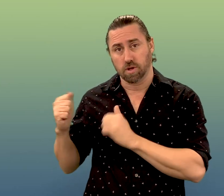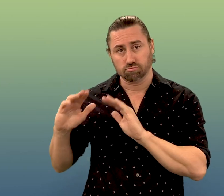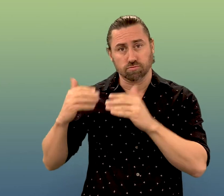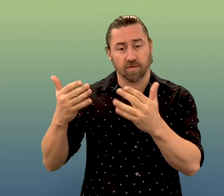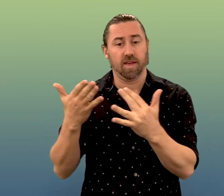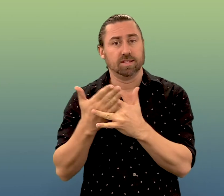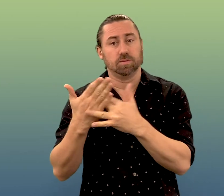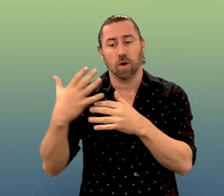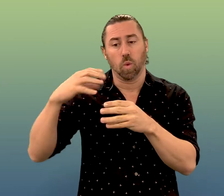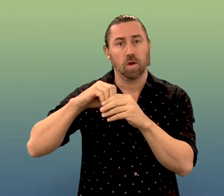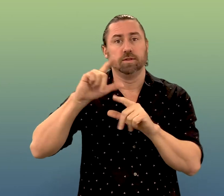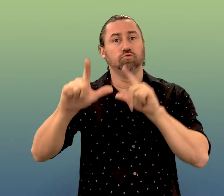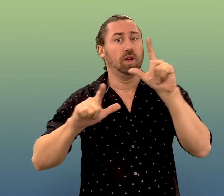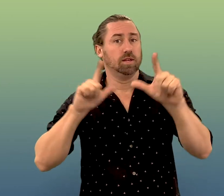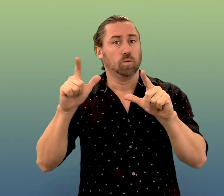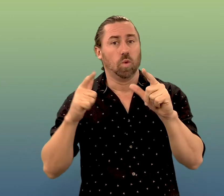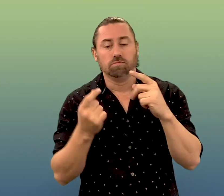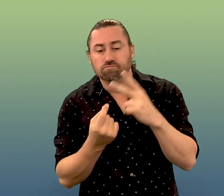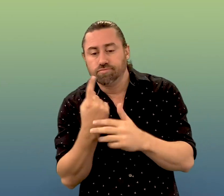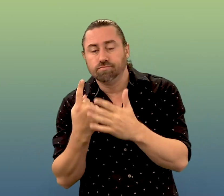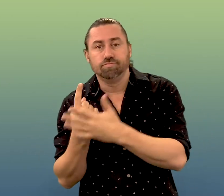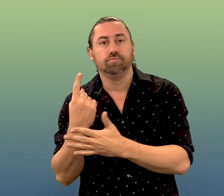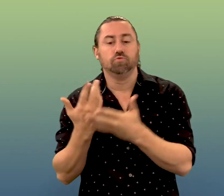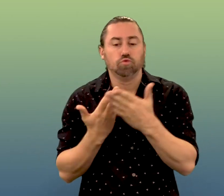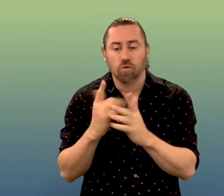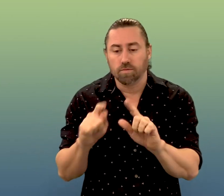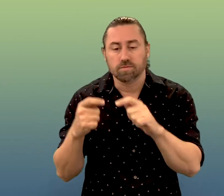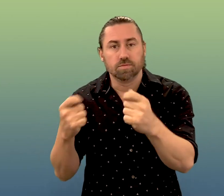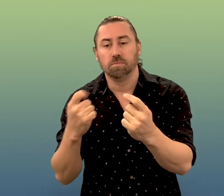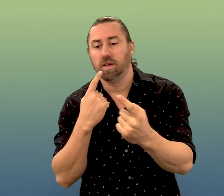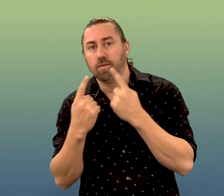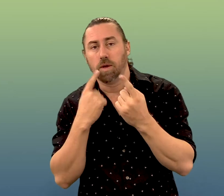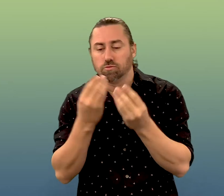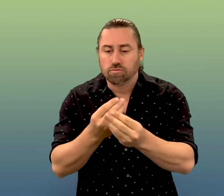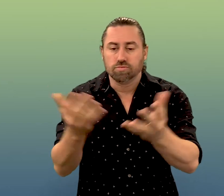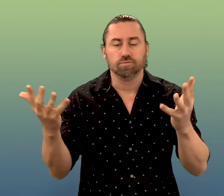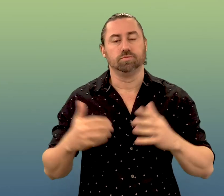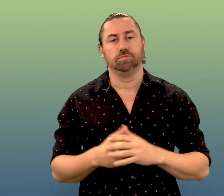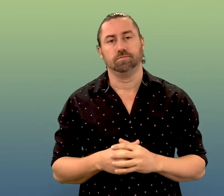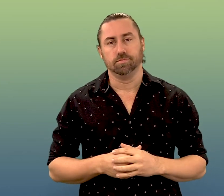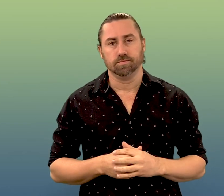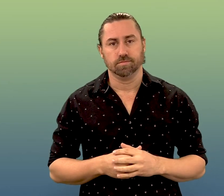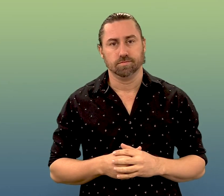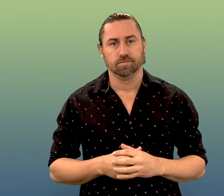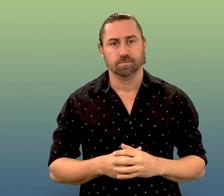They provide accessible and inclusive transport products, services, information and infrastructure.